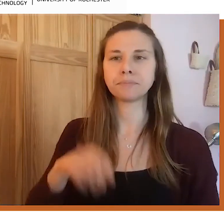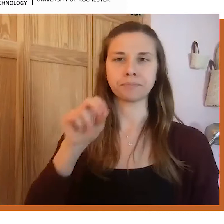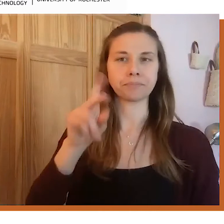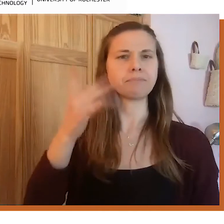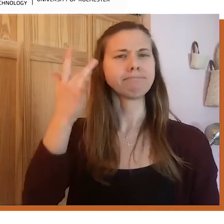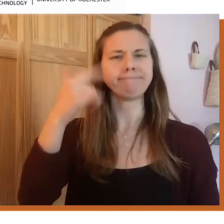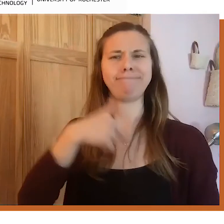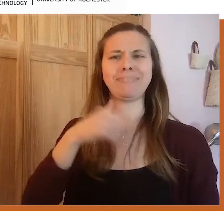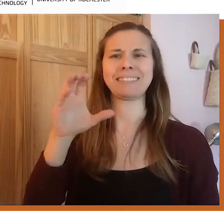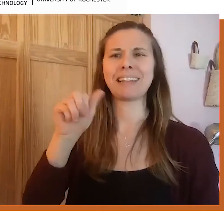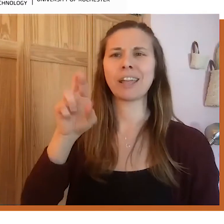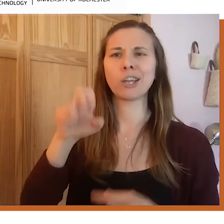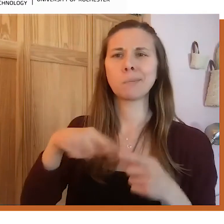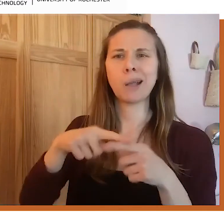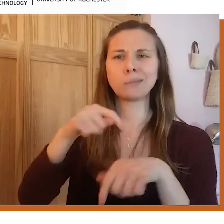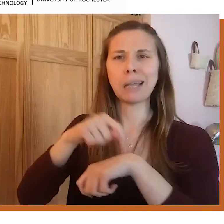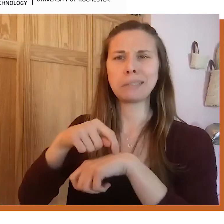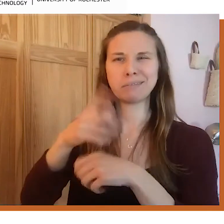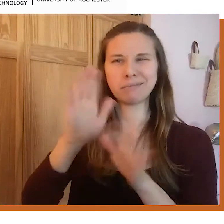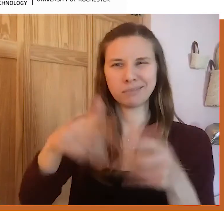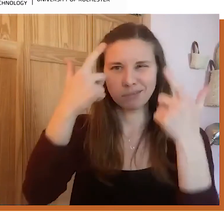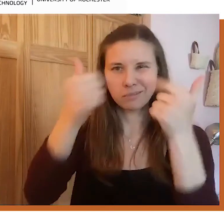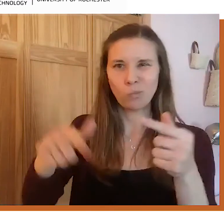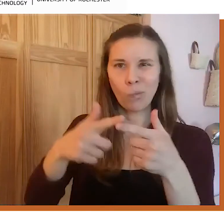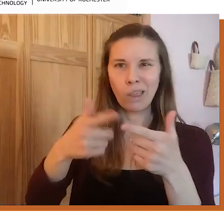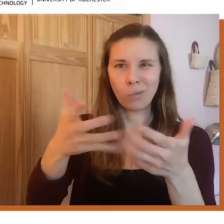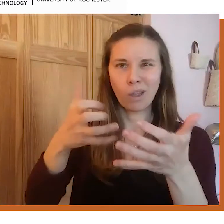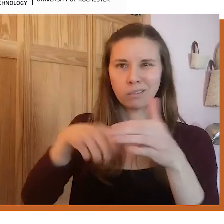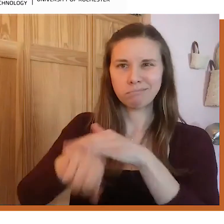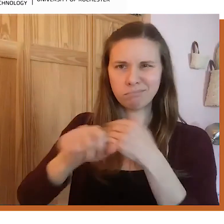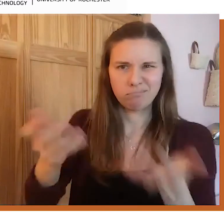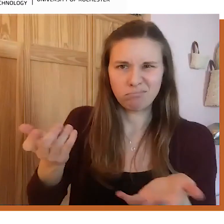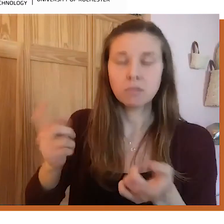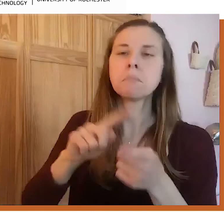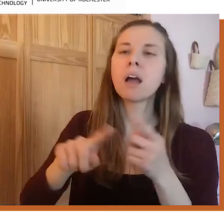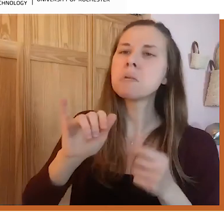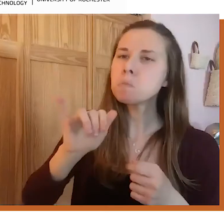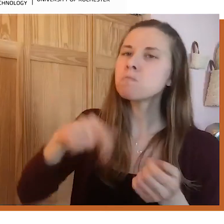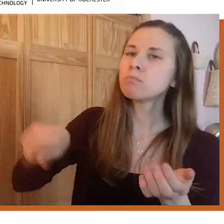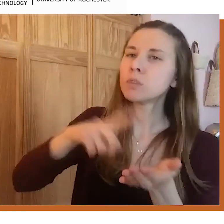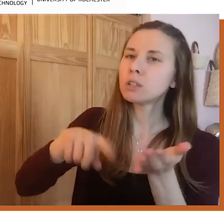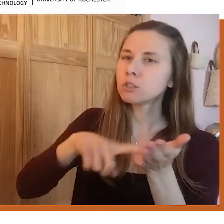so now, why do I care about pregnancy spacing and the time between births?